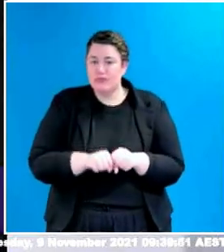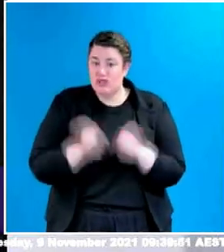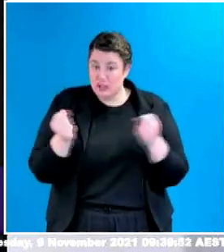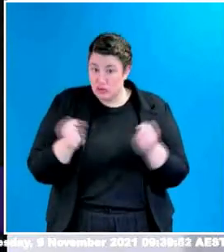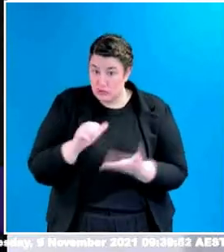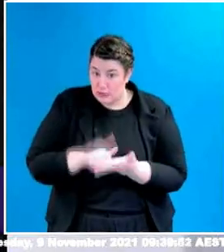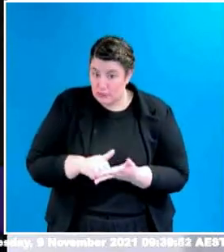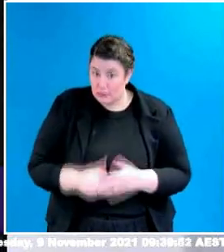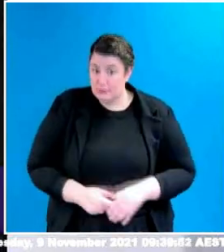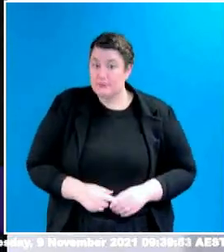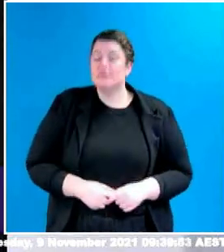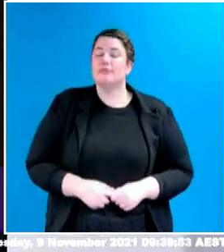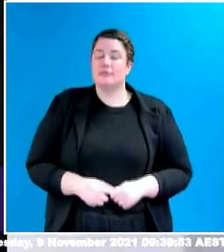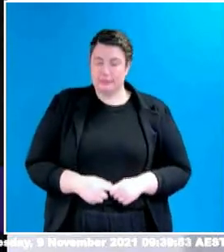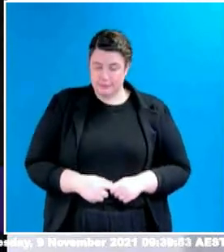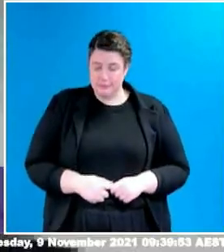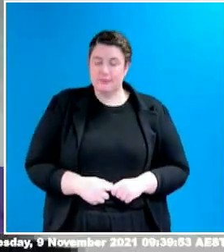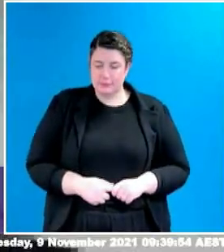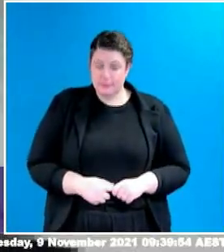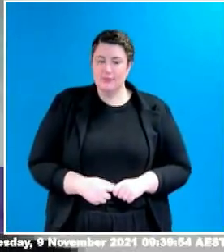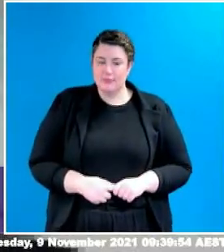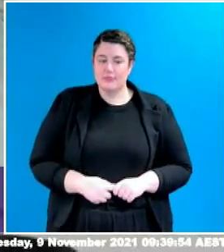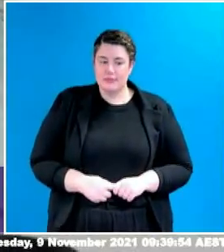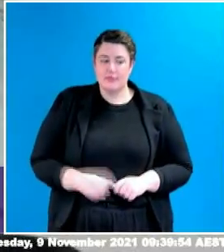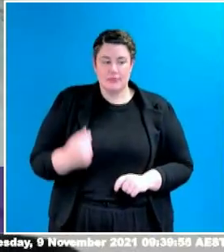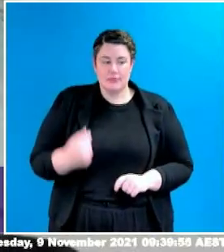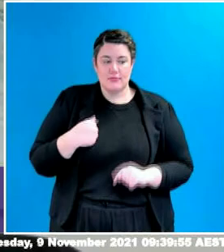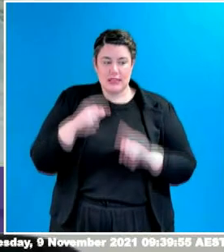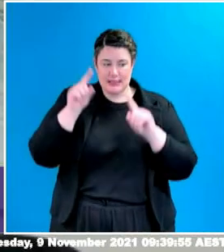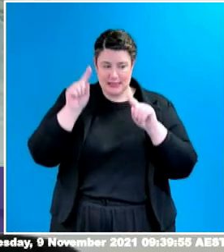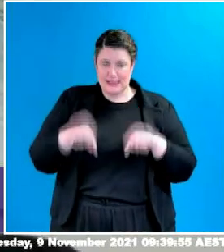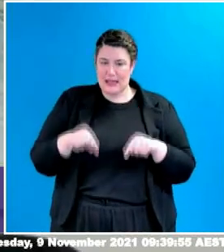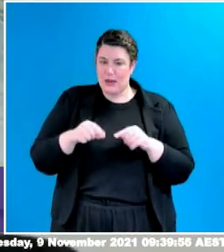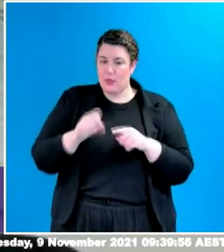I started with the Commission early, with the first Disability Discrimination